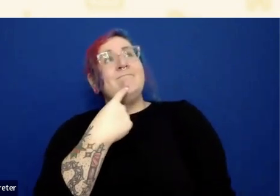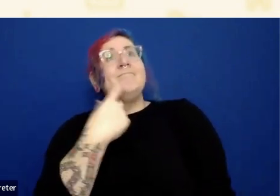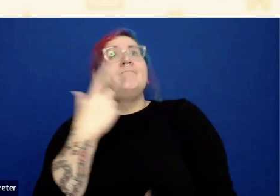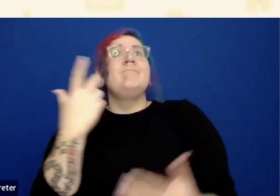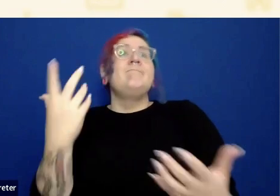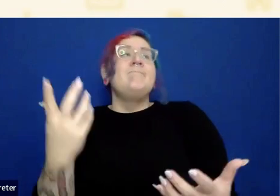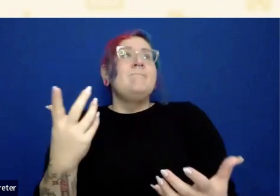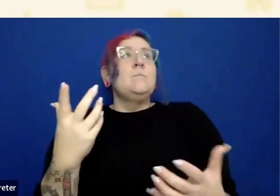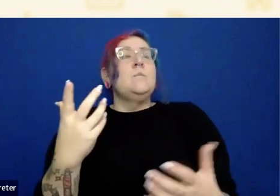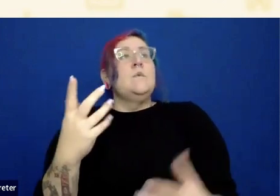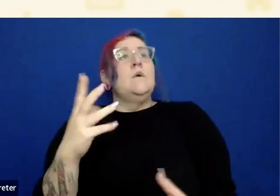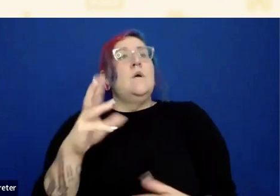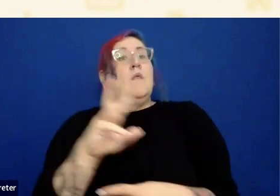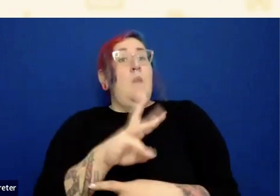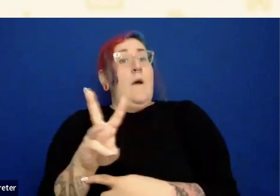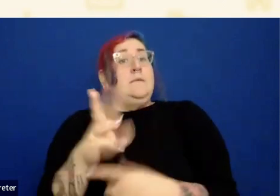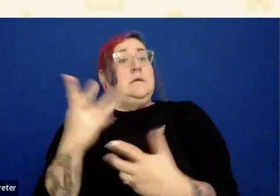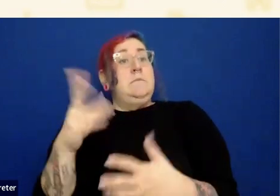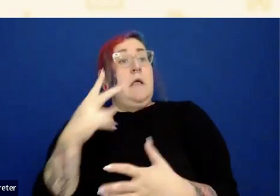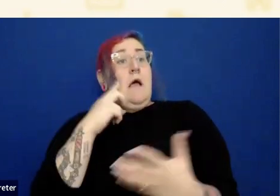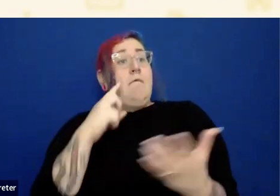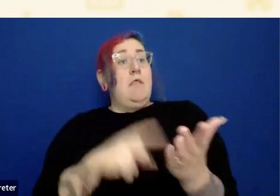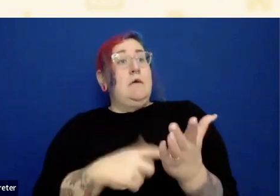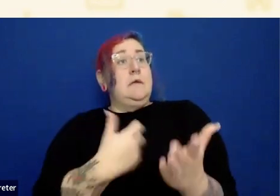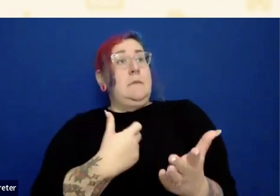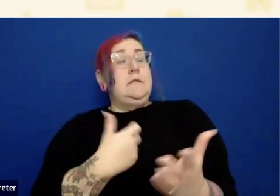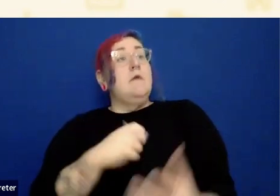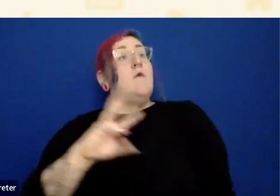WordPress developers, honestly speaking,